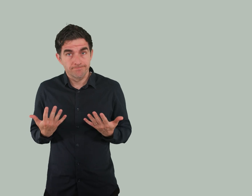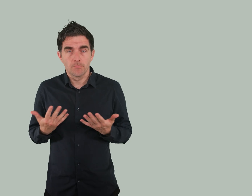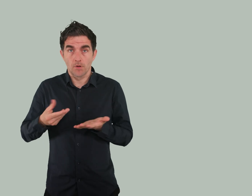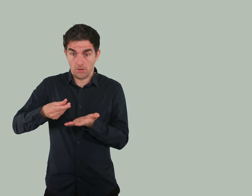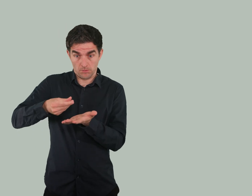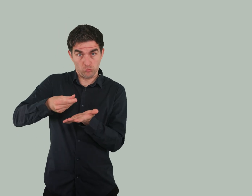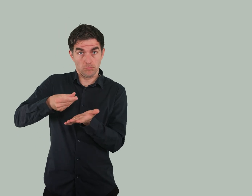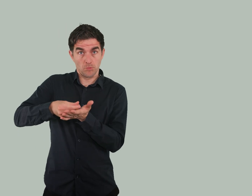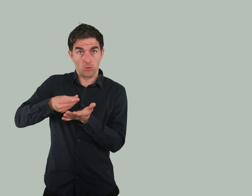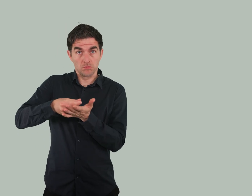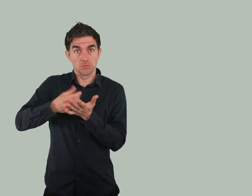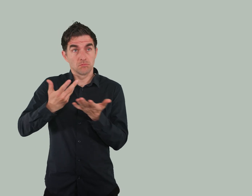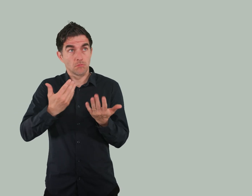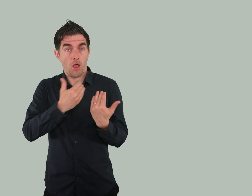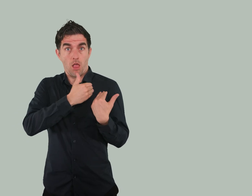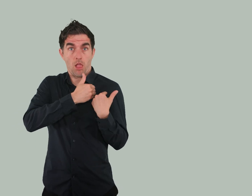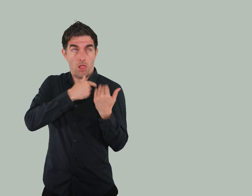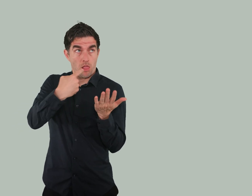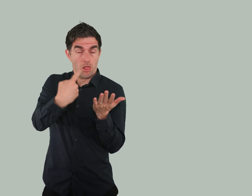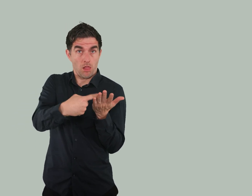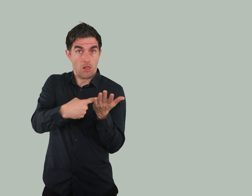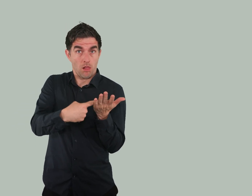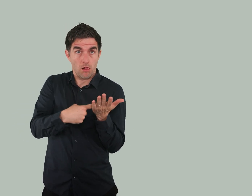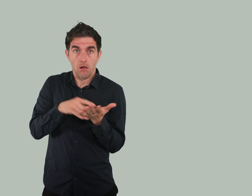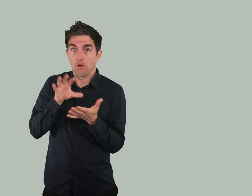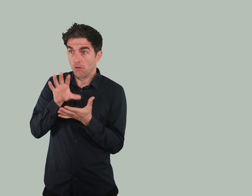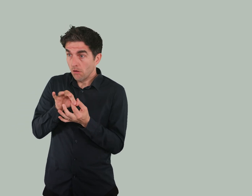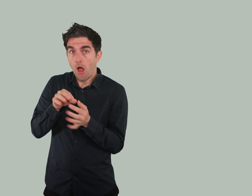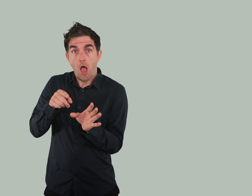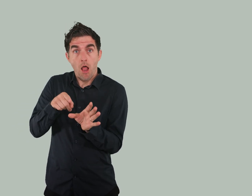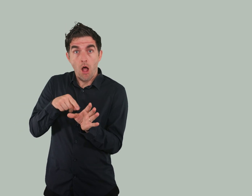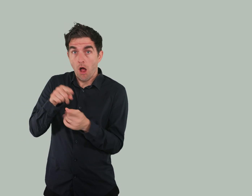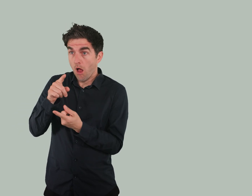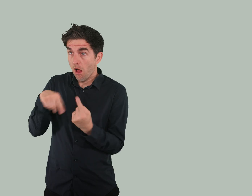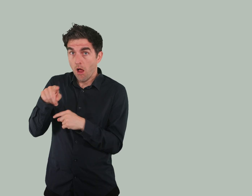261. Meanwhile, the cost and regulatory burden